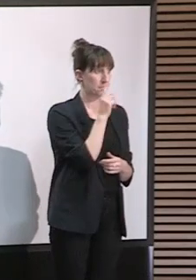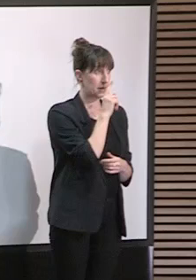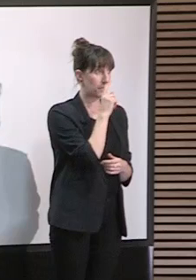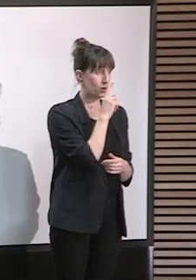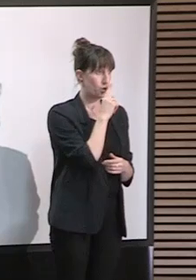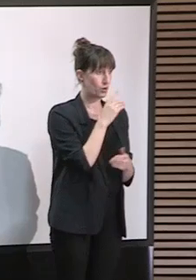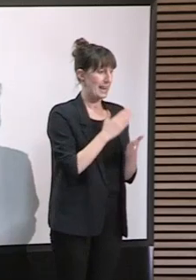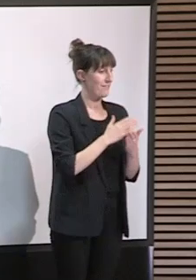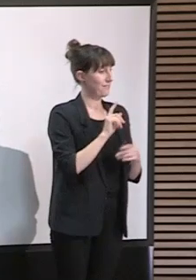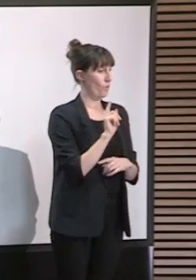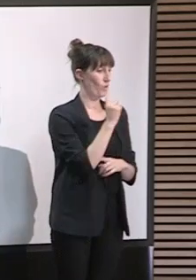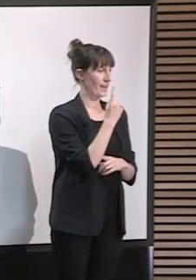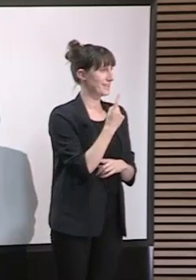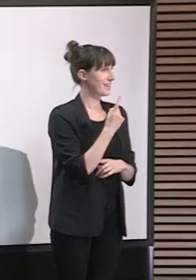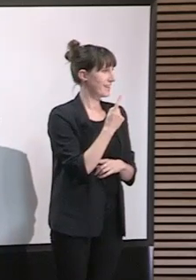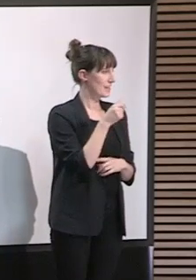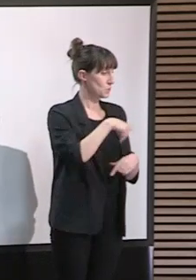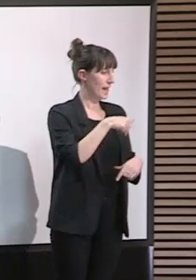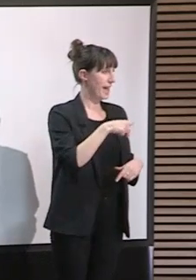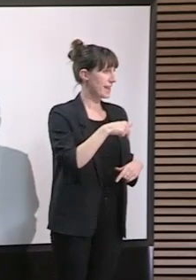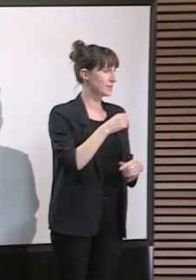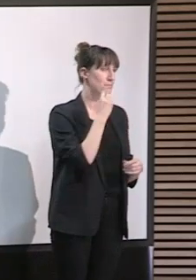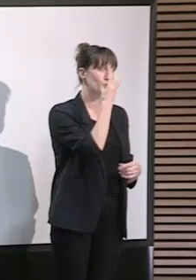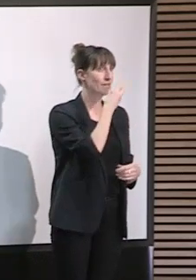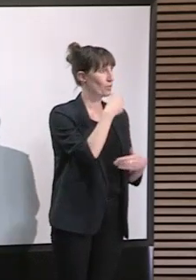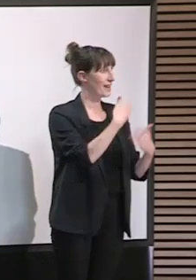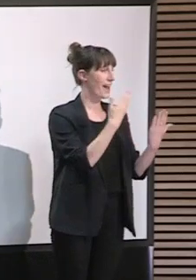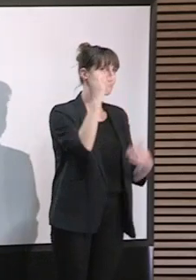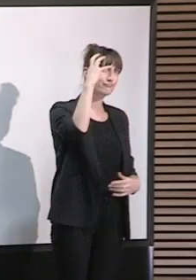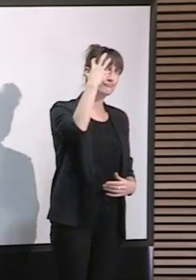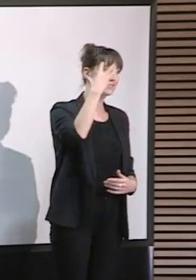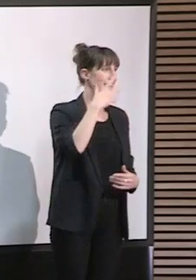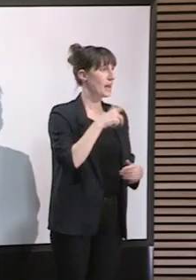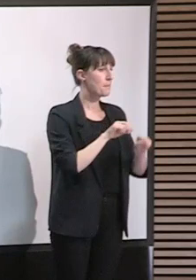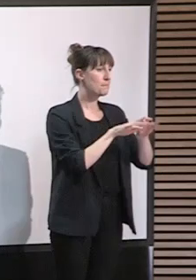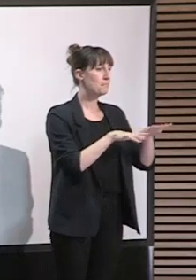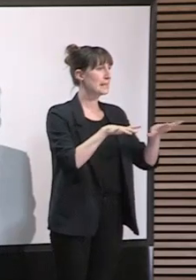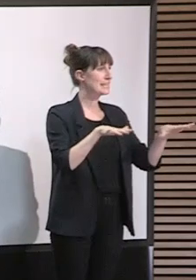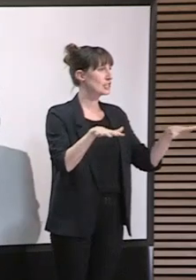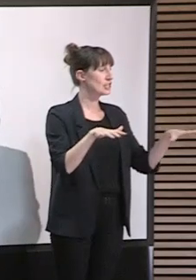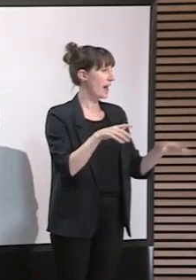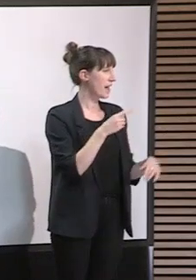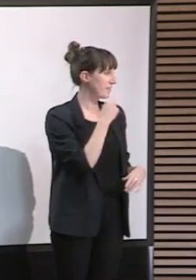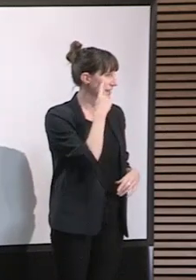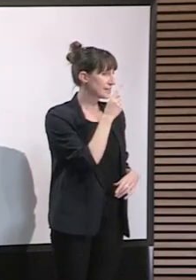details for those people. In terms of compliance in Auckland... A beautiful day, people are on